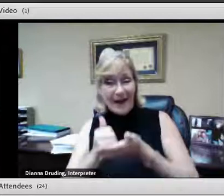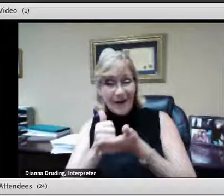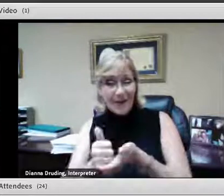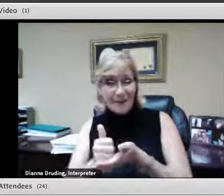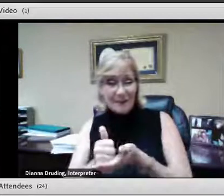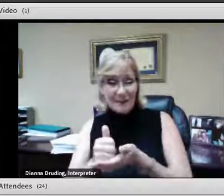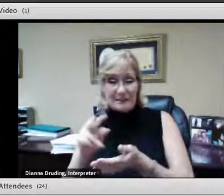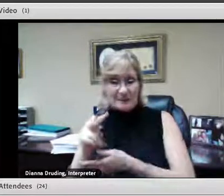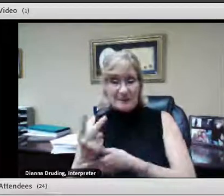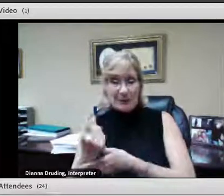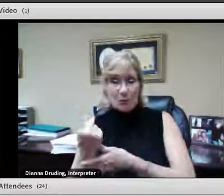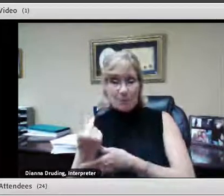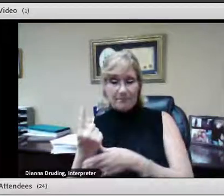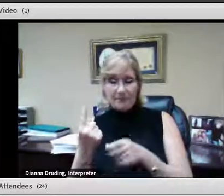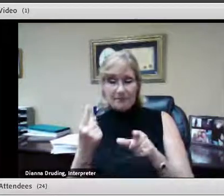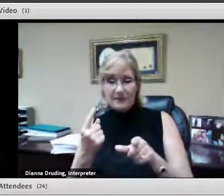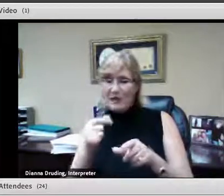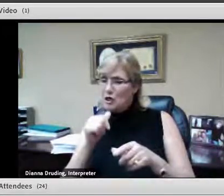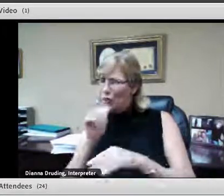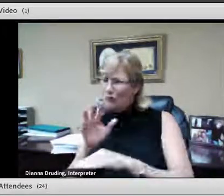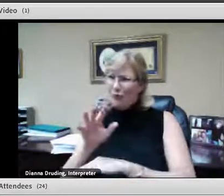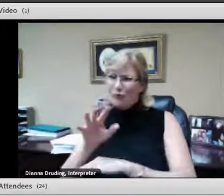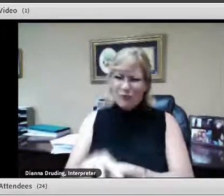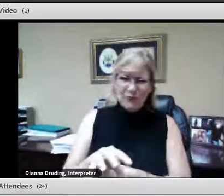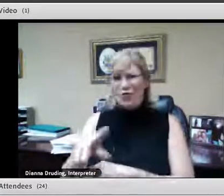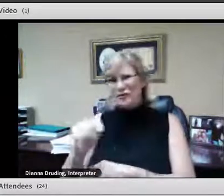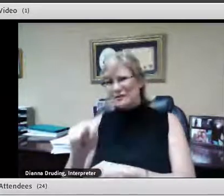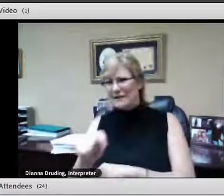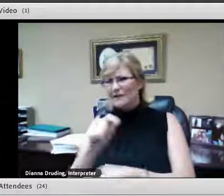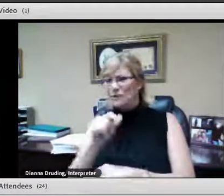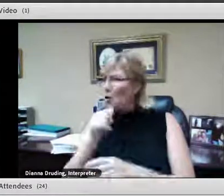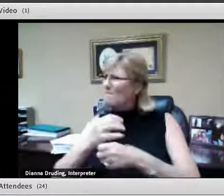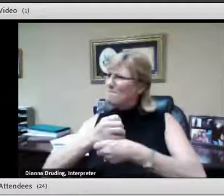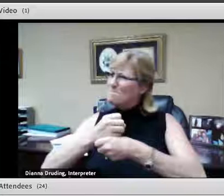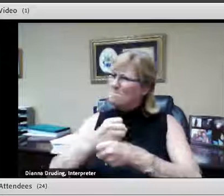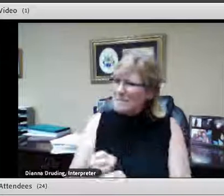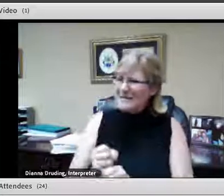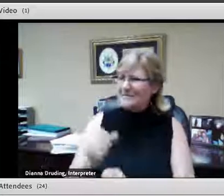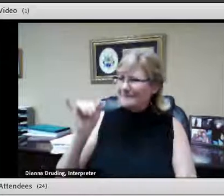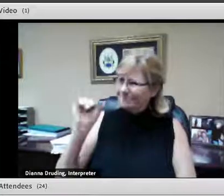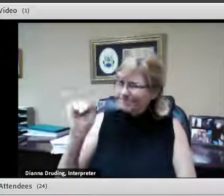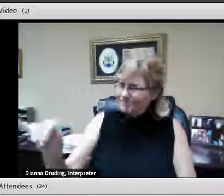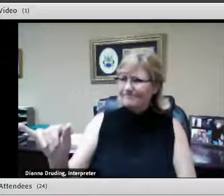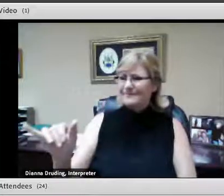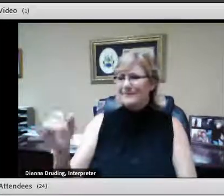this second one, don't force it. Don't make kids compete. Give students an option to participate